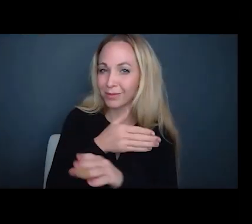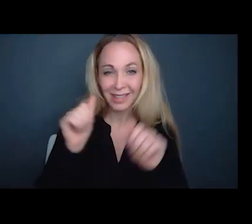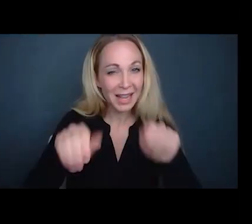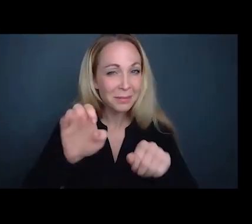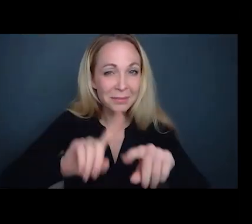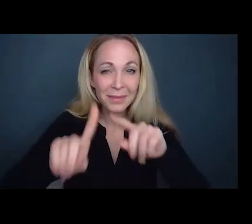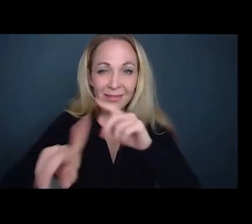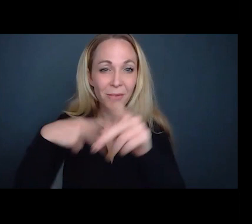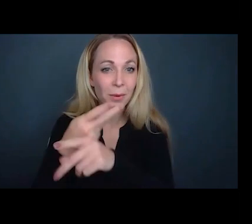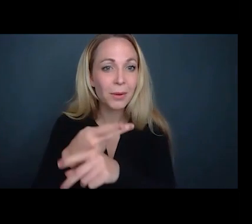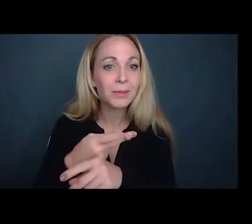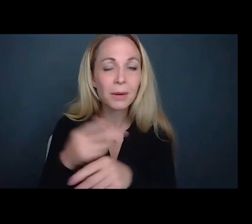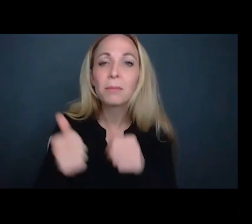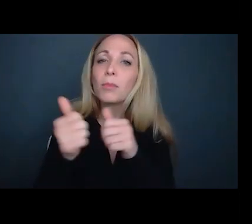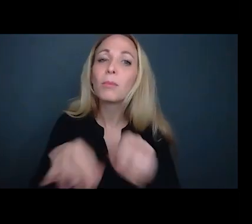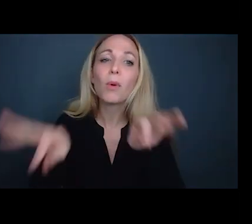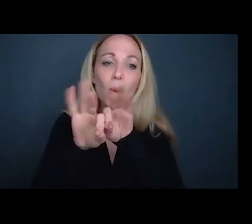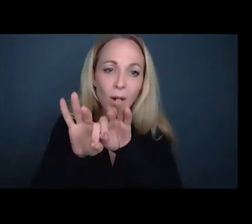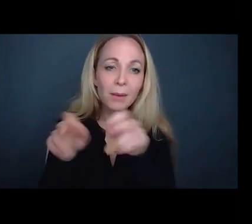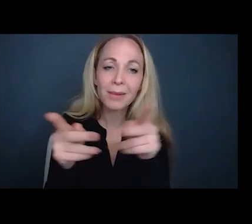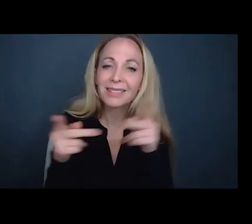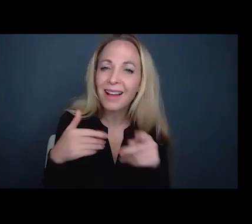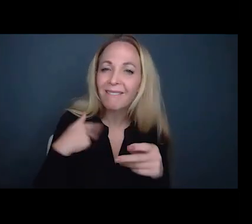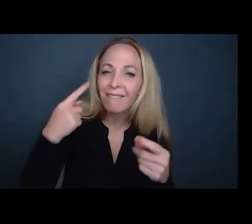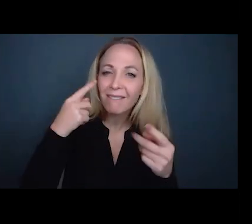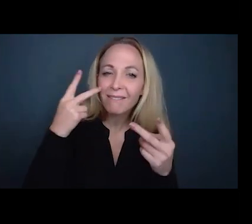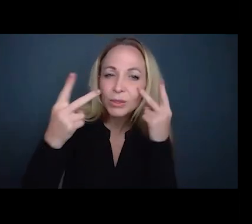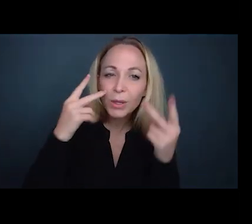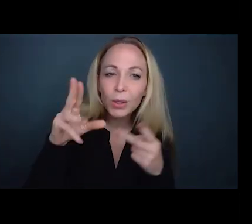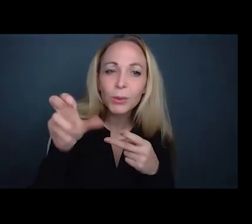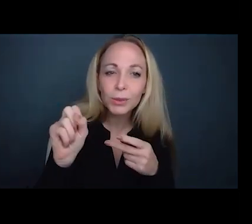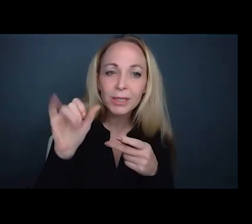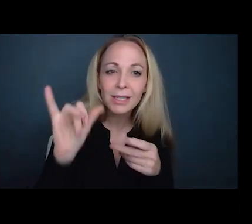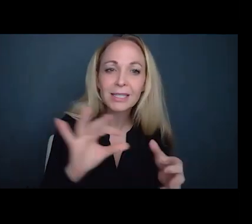The most important places to have visual cues are at pedestrian crossings.